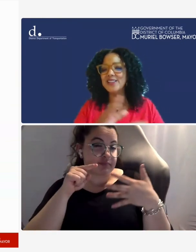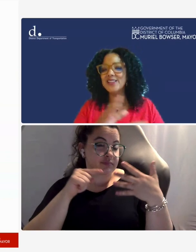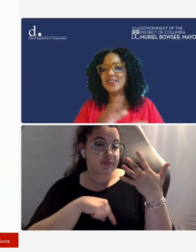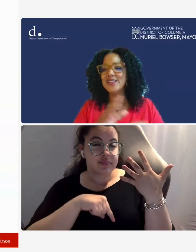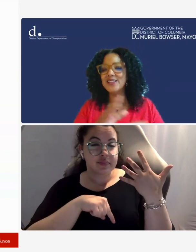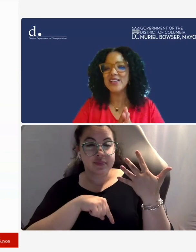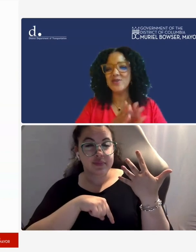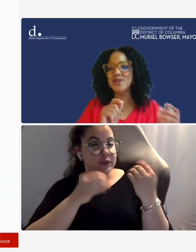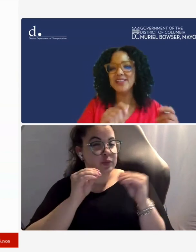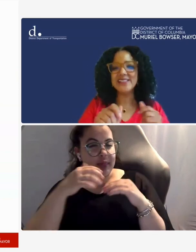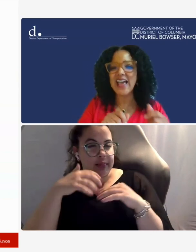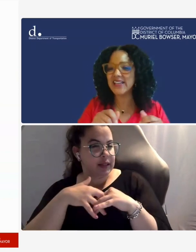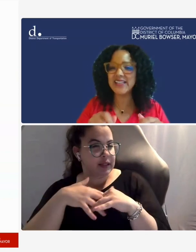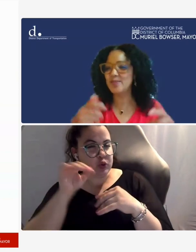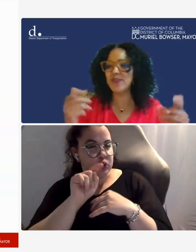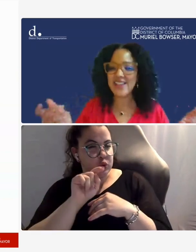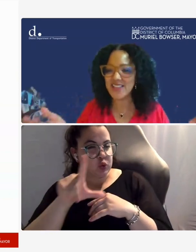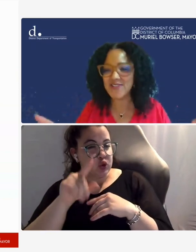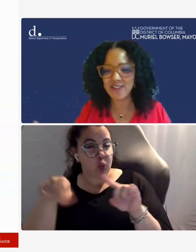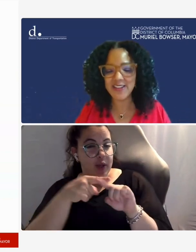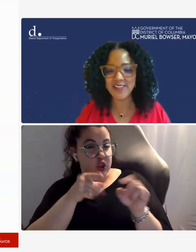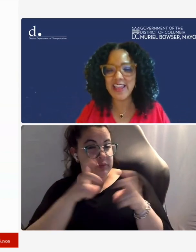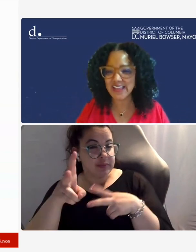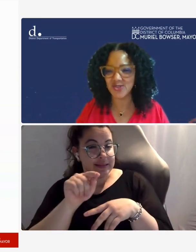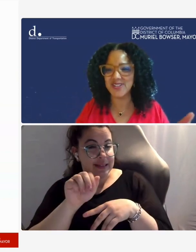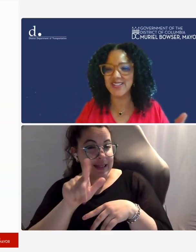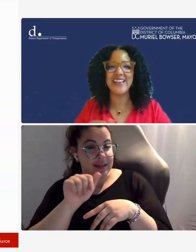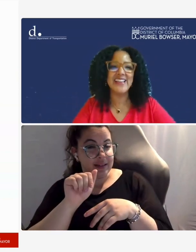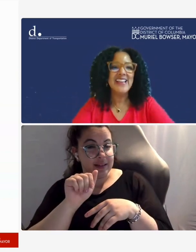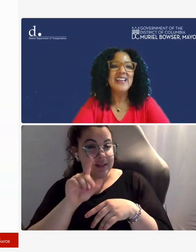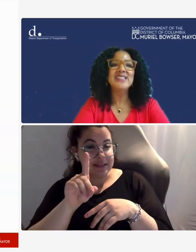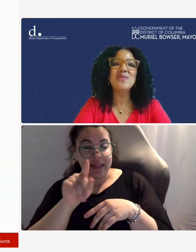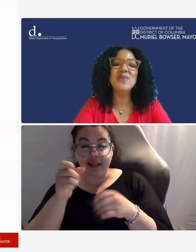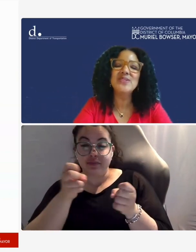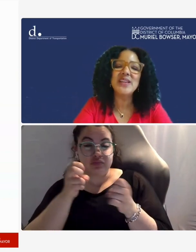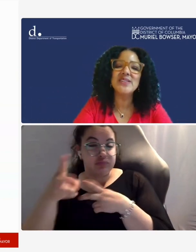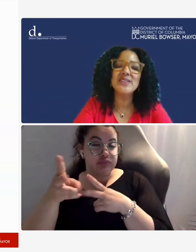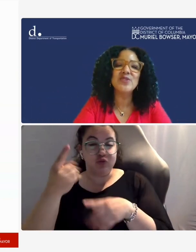tool so as you put in data it's out there right the the answers okay so what's that that's really